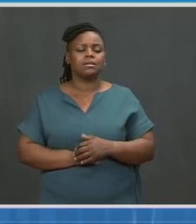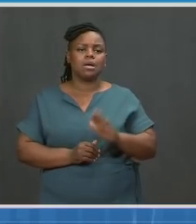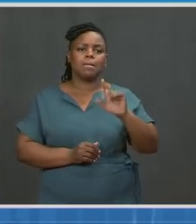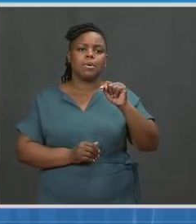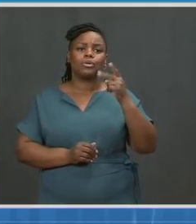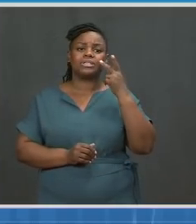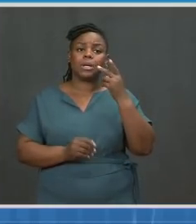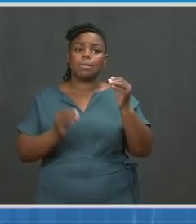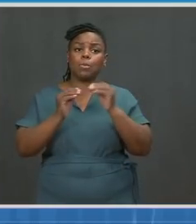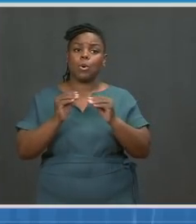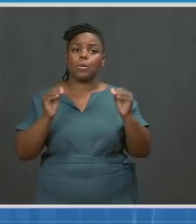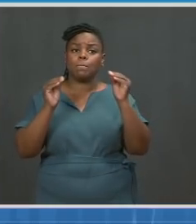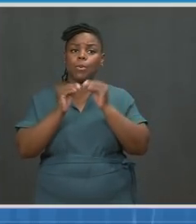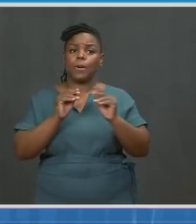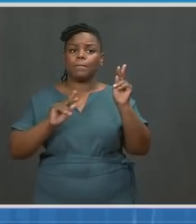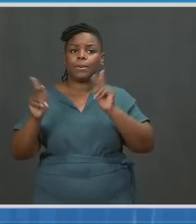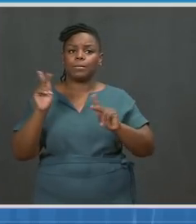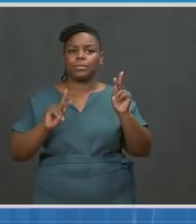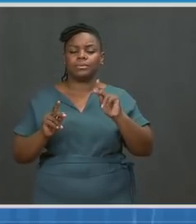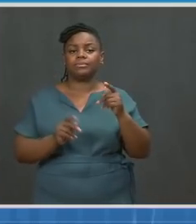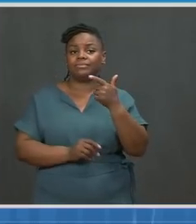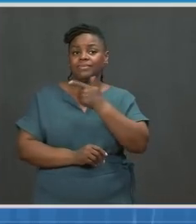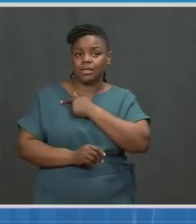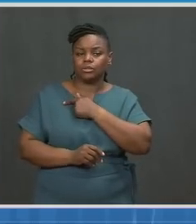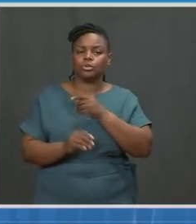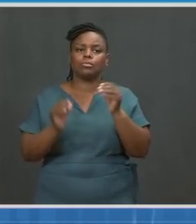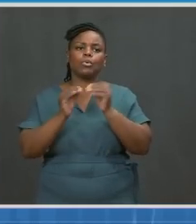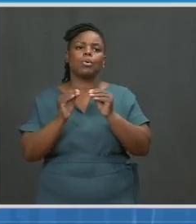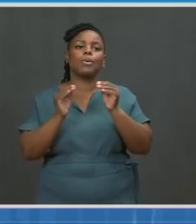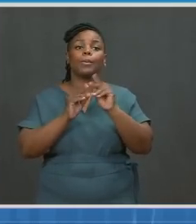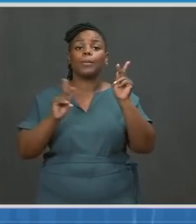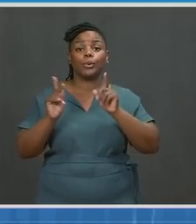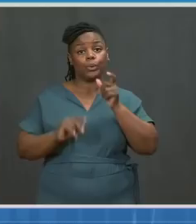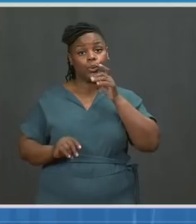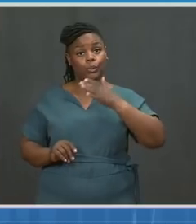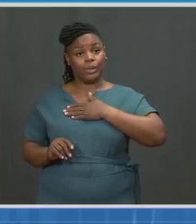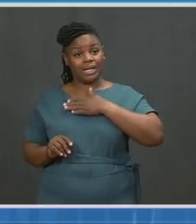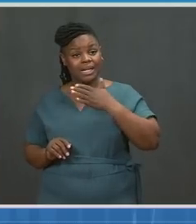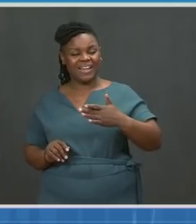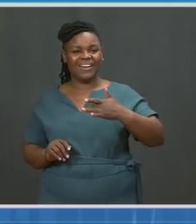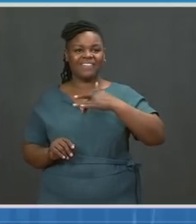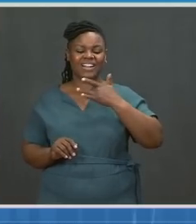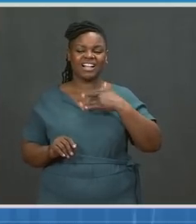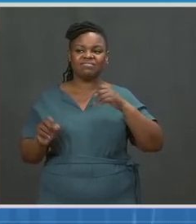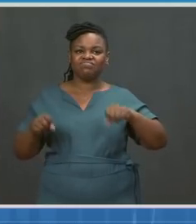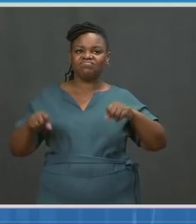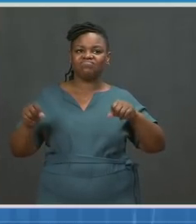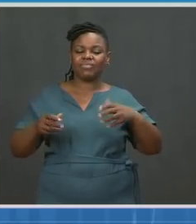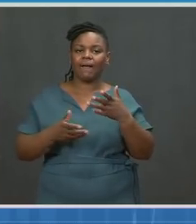more and more people being willing to do so, confidence increasing, and then I match that with the --